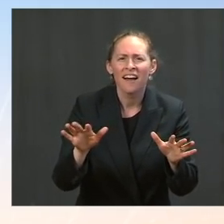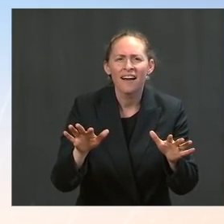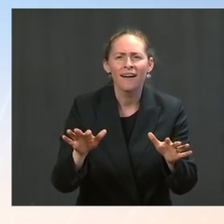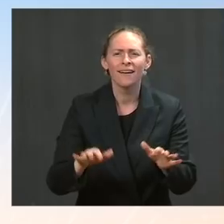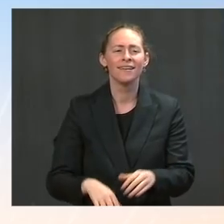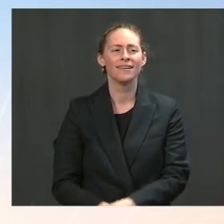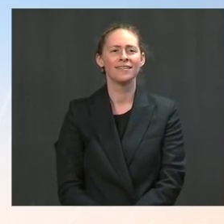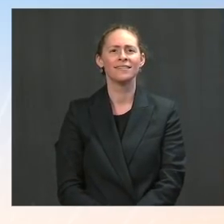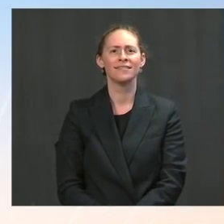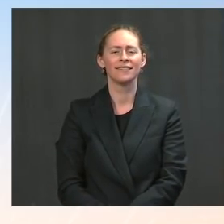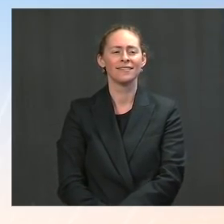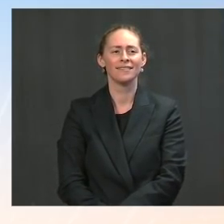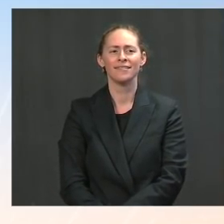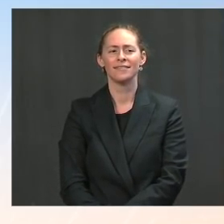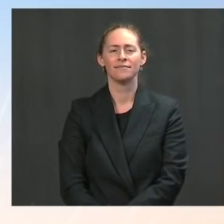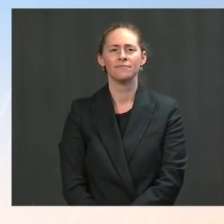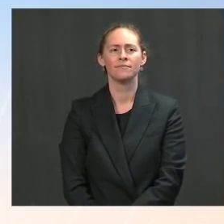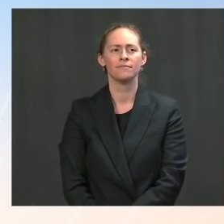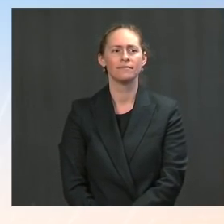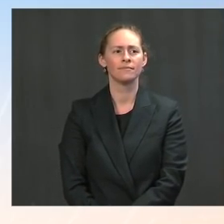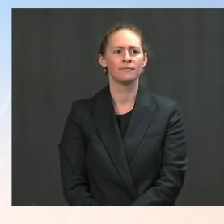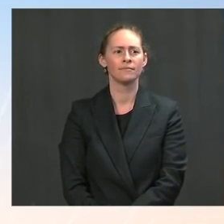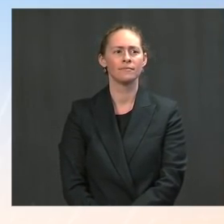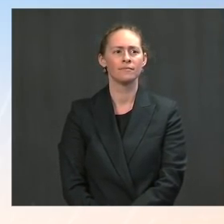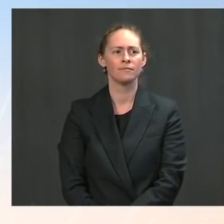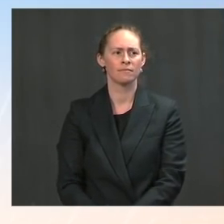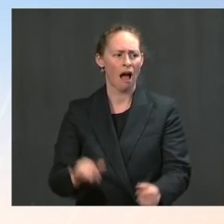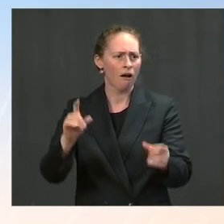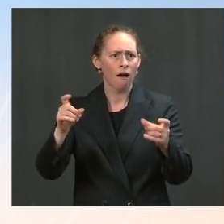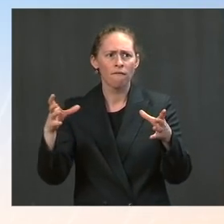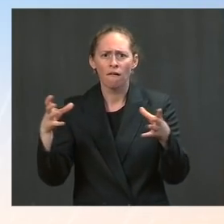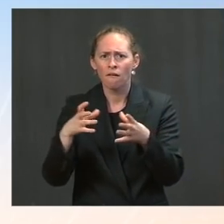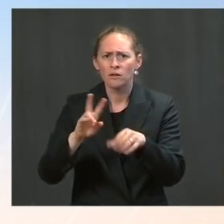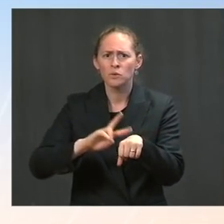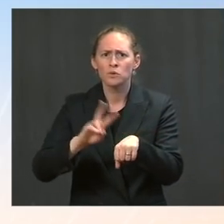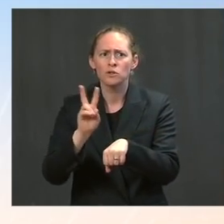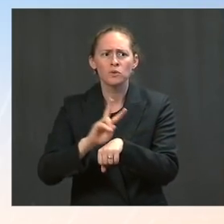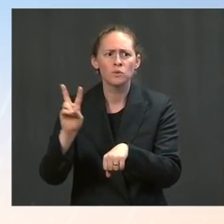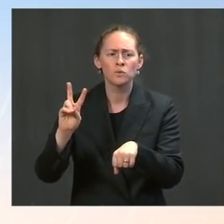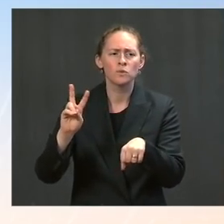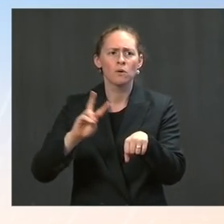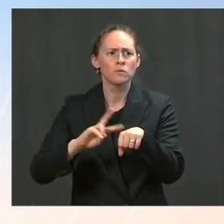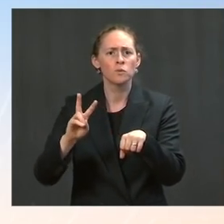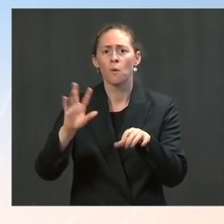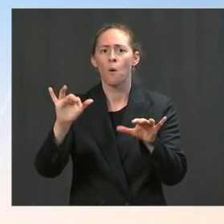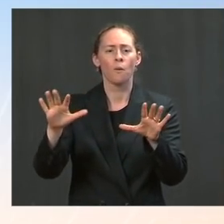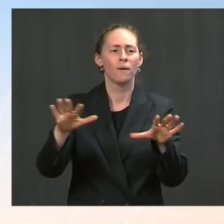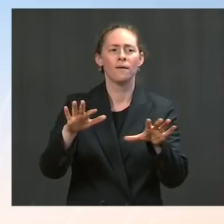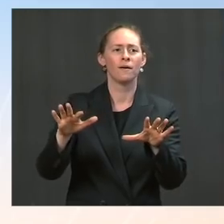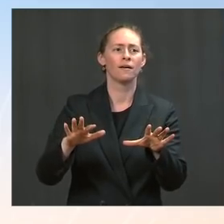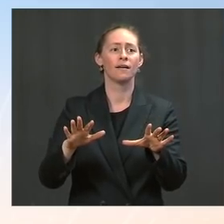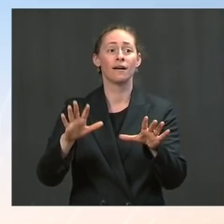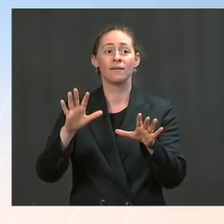but I was told hard out at 2:15. The Press: Yeah, we were supposed to gather. I'm just making sure that -- >> Ms. Psaki: Oh, okay. The Press: Yeah. Ms. Psaki: Brian, thank you.